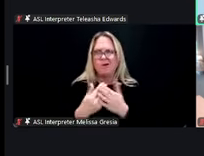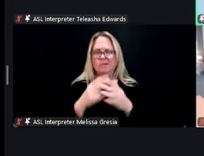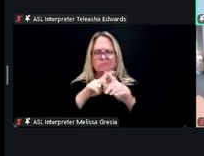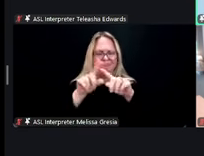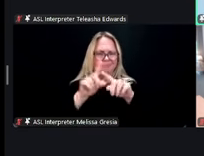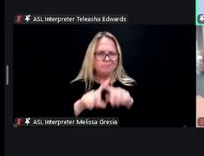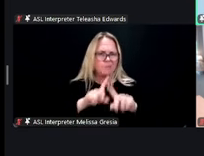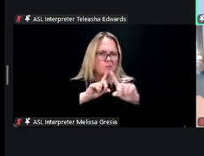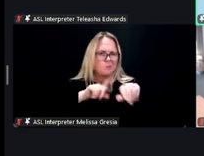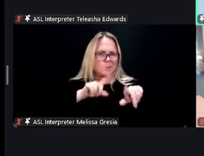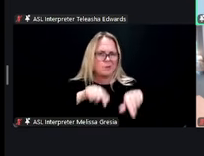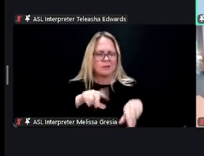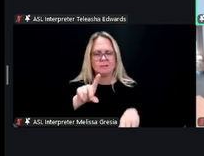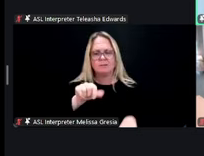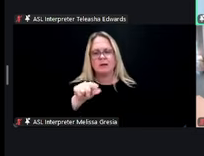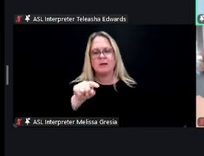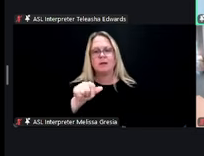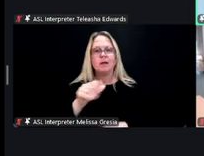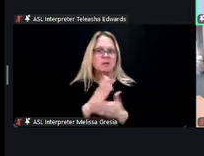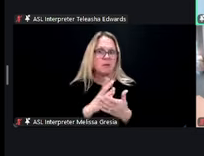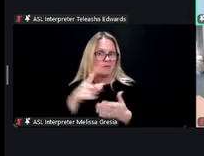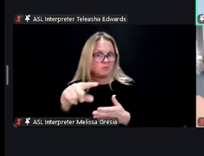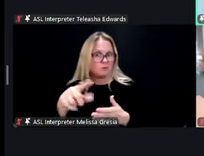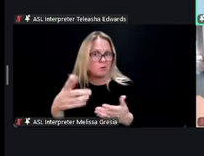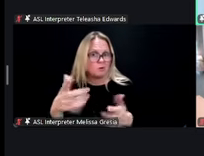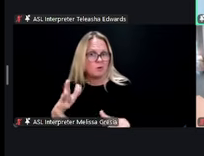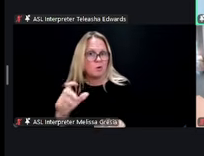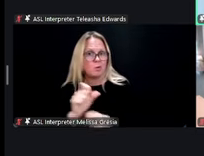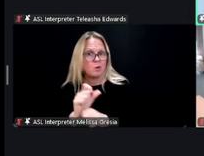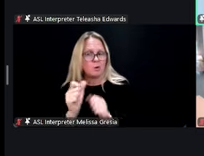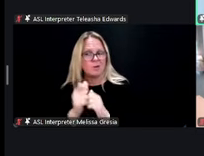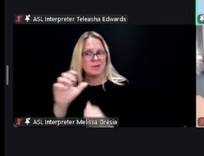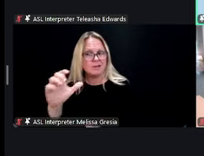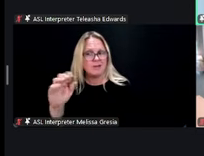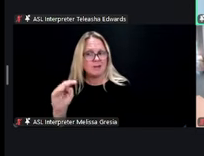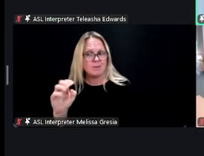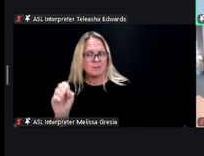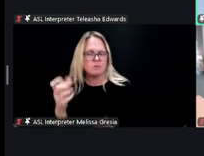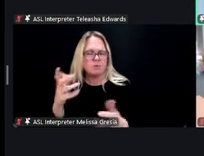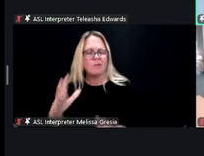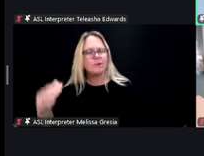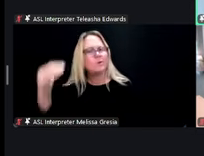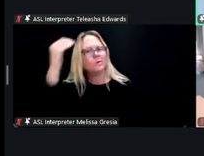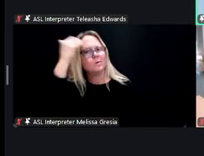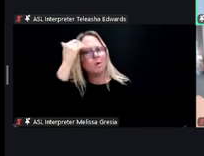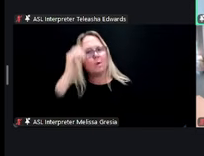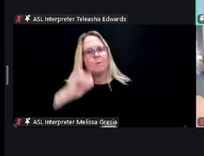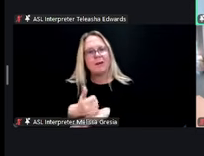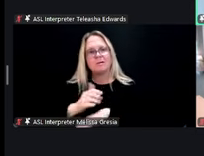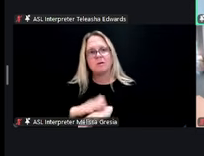those of you who've worked successfully with CMS knows based on the um experience and the notice